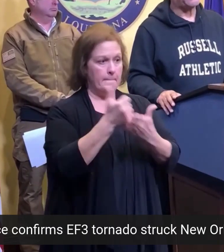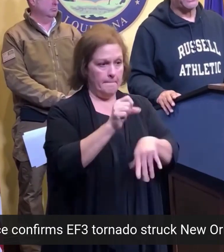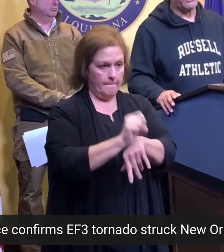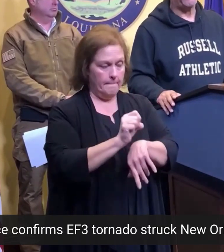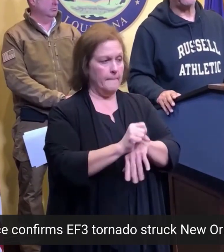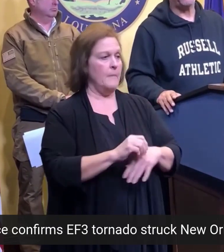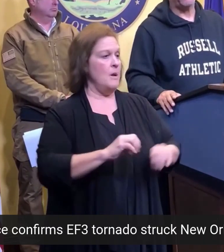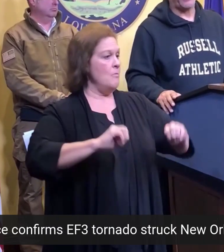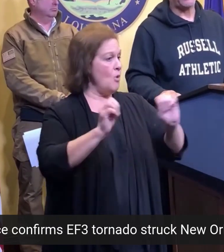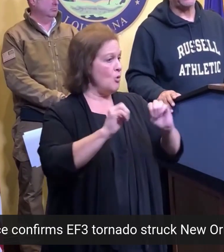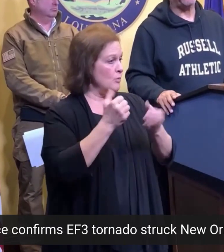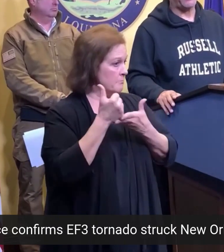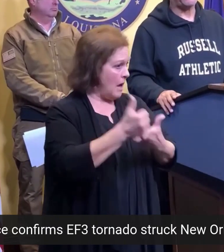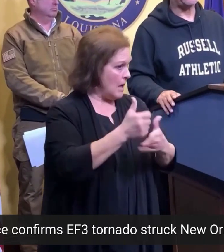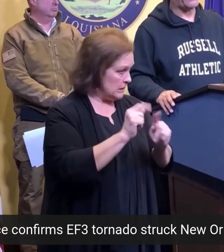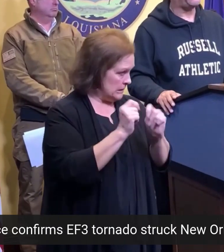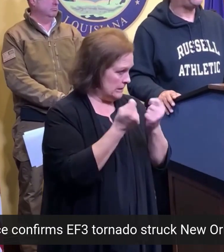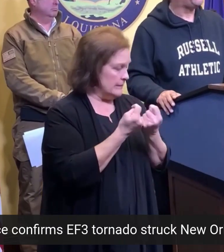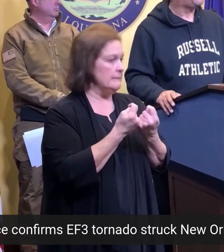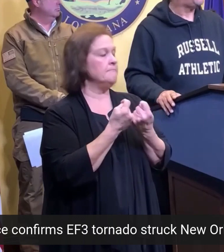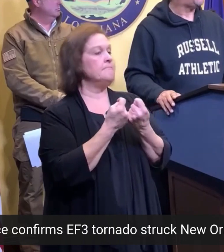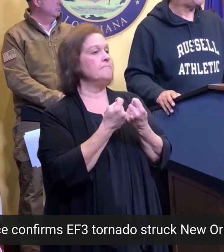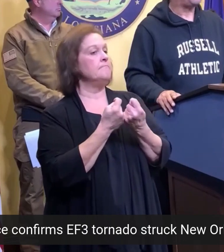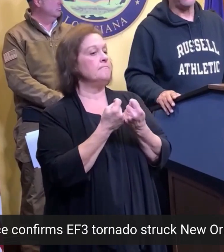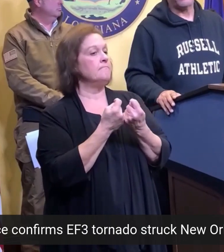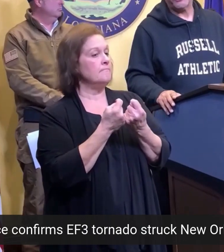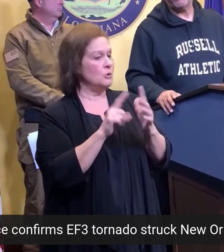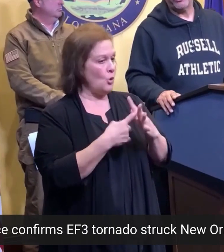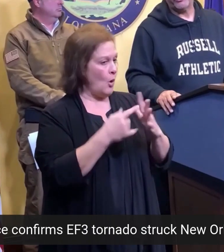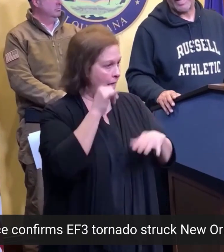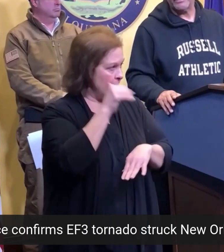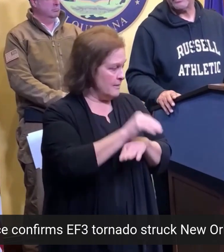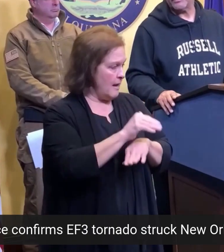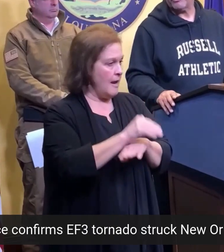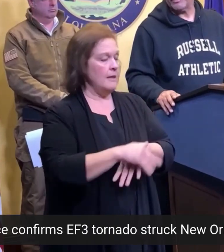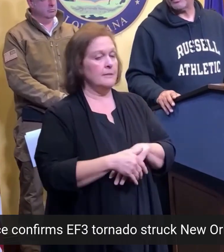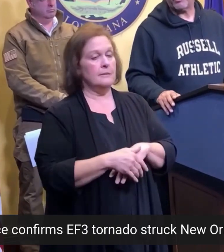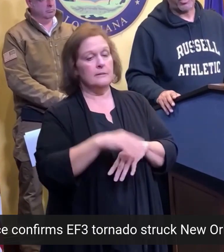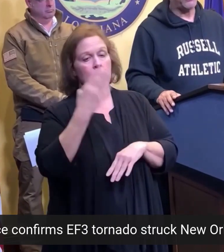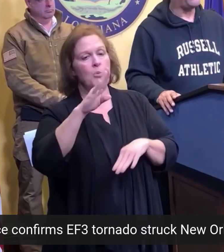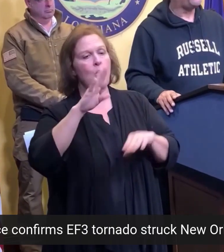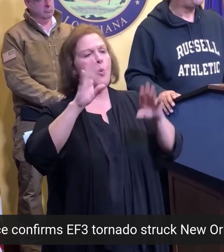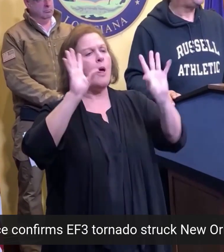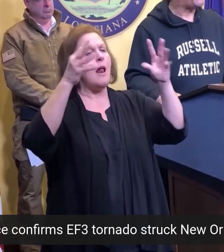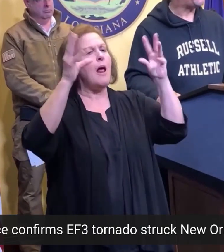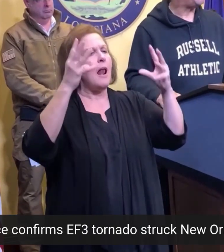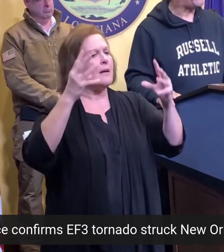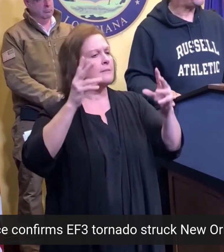teams were active last night uh the chief blue lights and the police department was active last